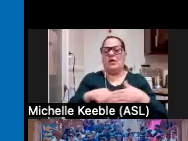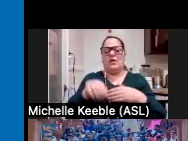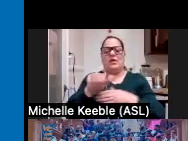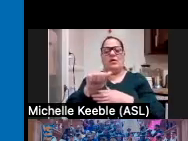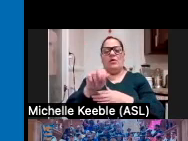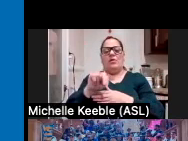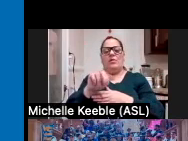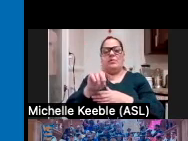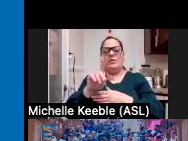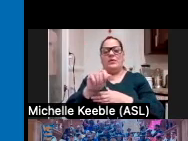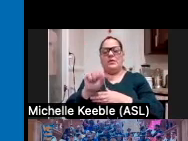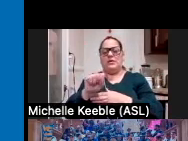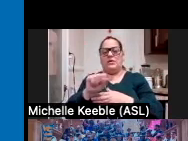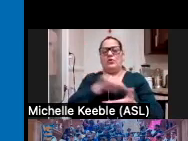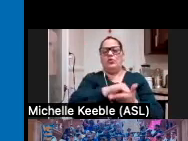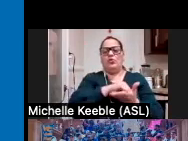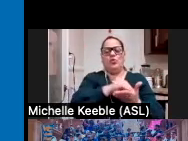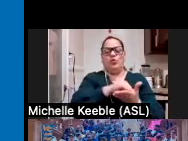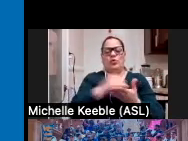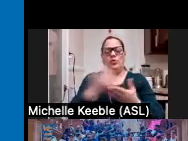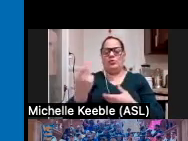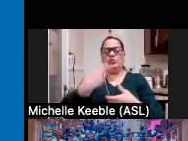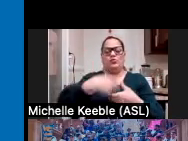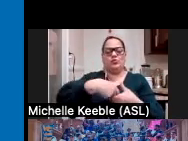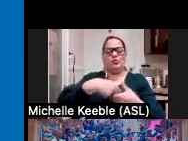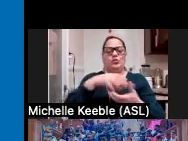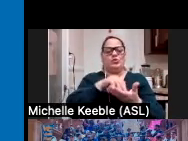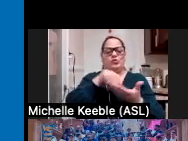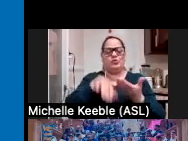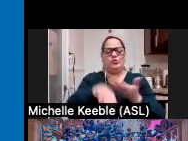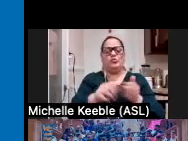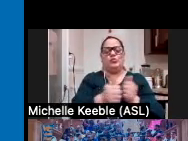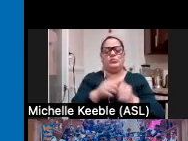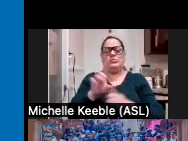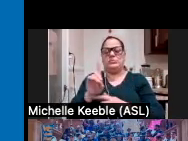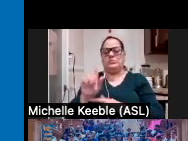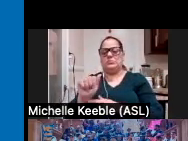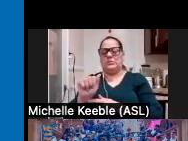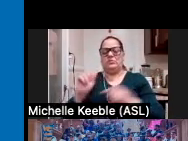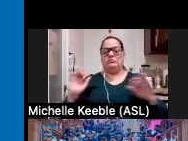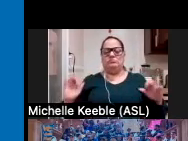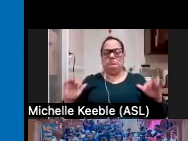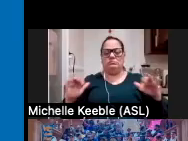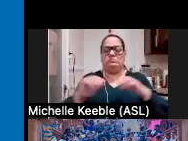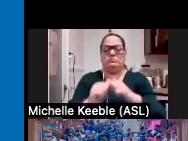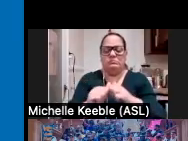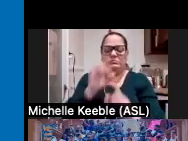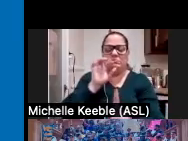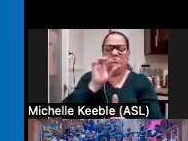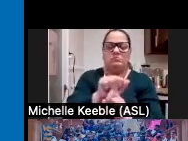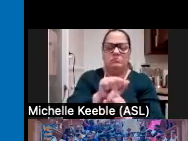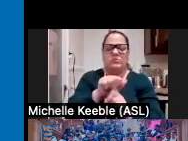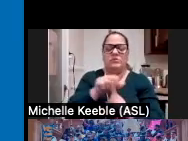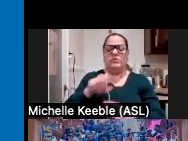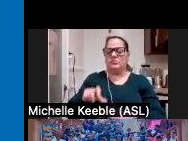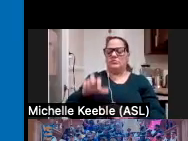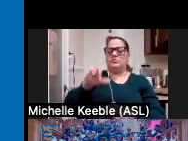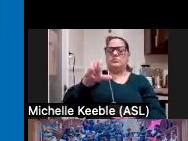where I joined 300 students with disabilities, who took over the staircase in the great tradition